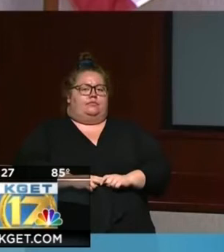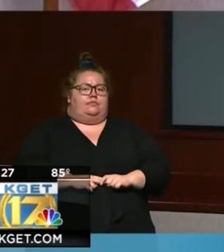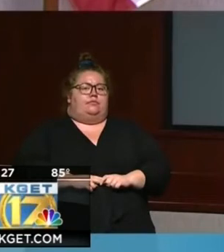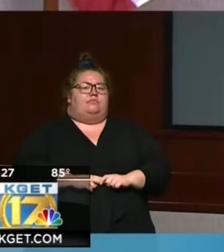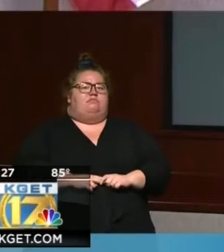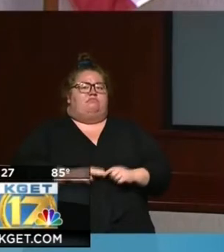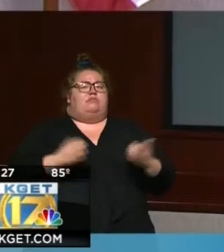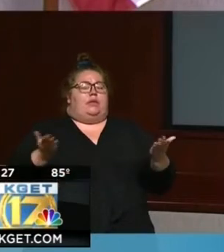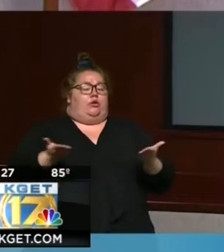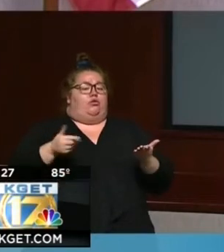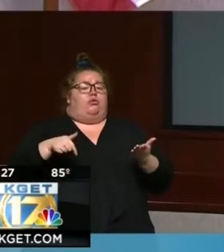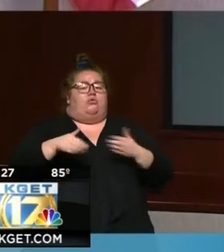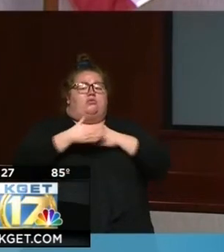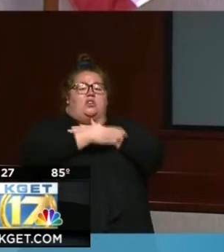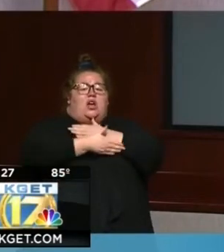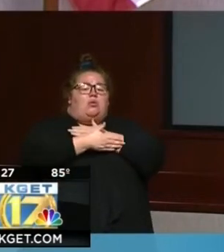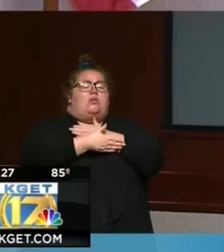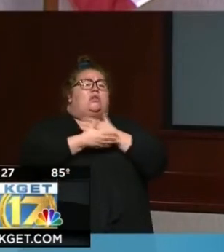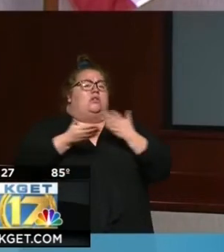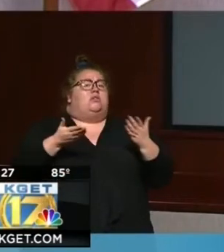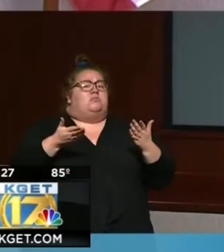NOT PART OF OUR HOUSE HOLD.